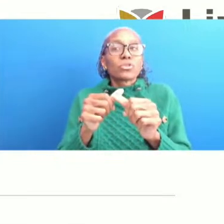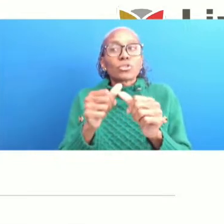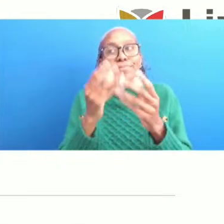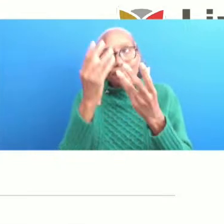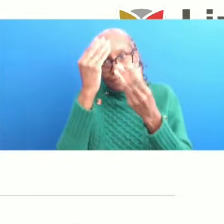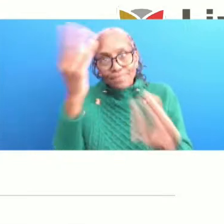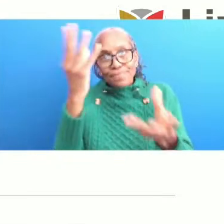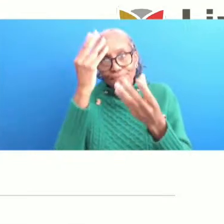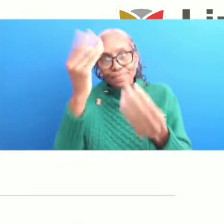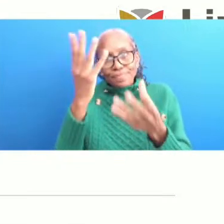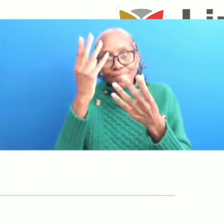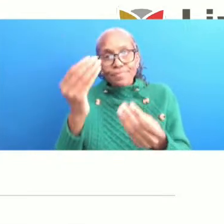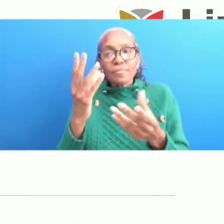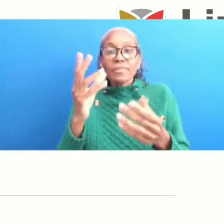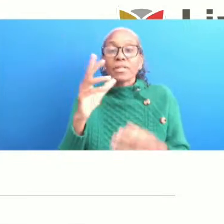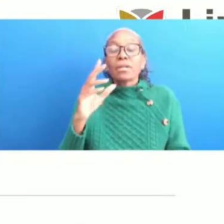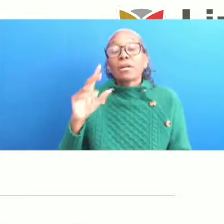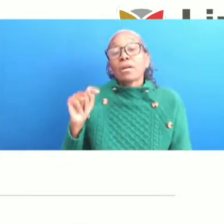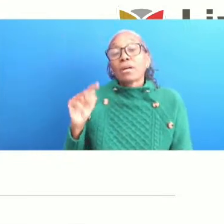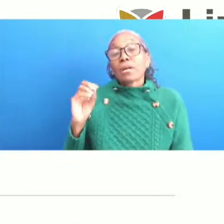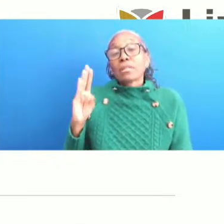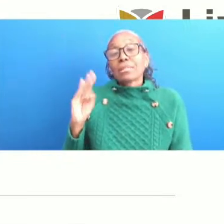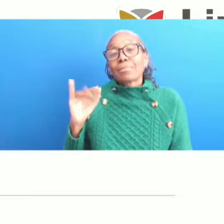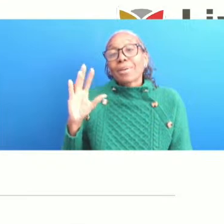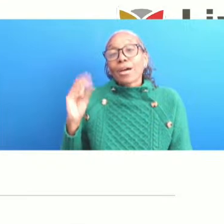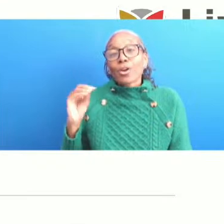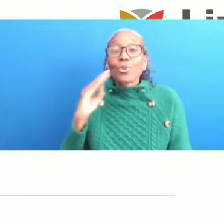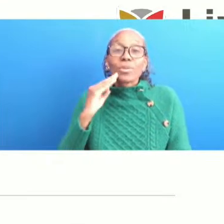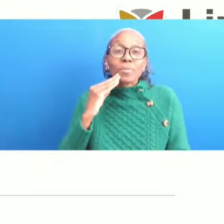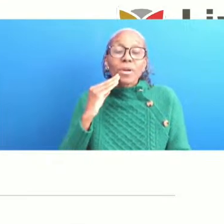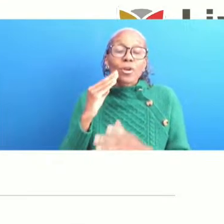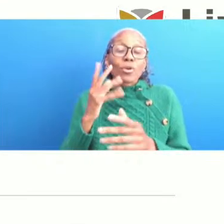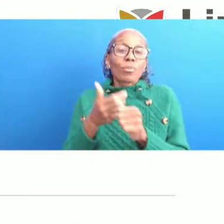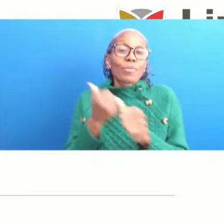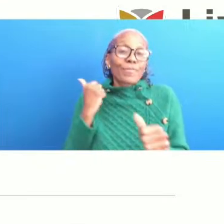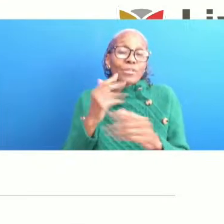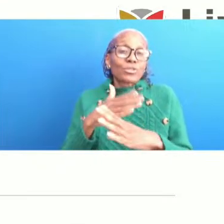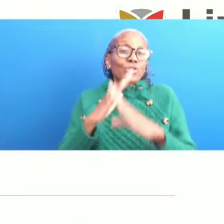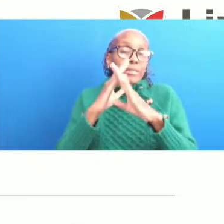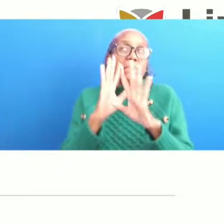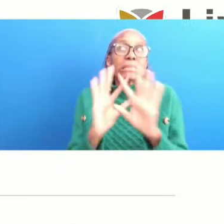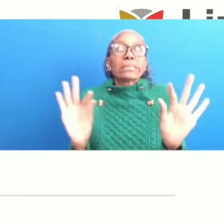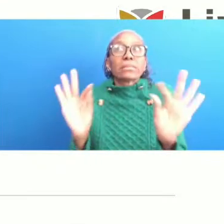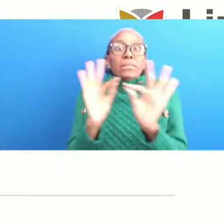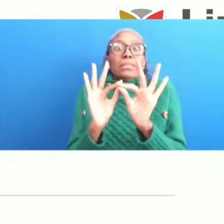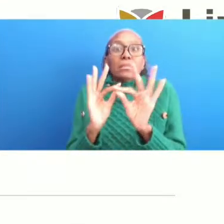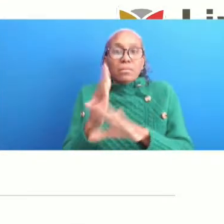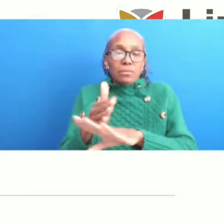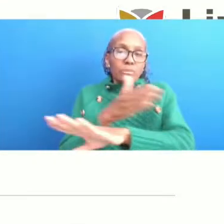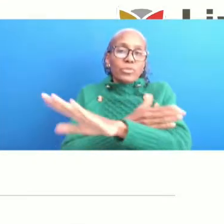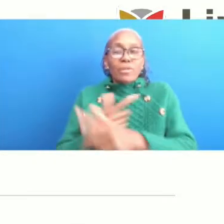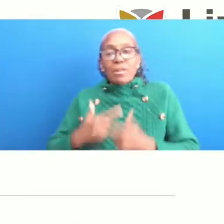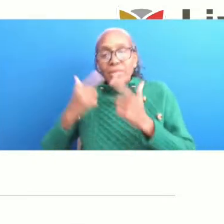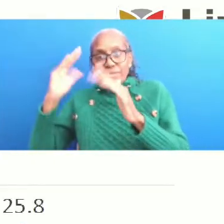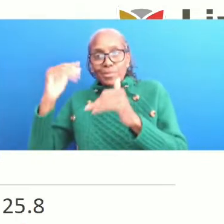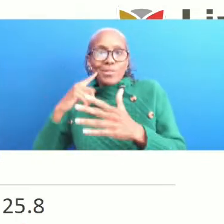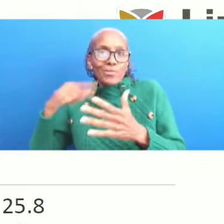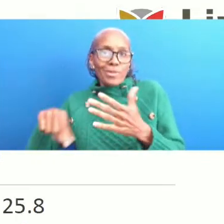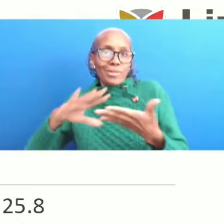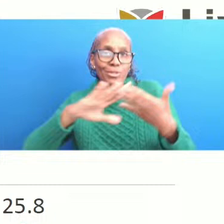WE WILL CONTINUE SORT OF CARRYING THIS MESSAGE OF OF